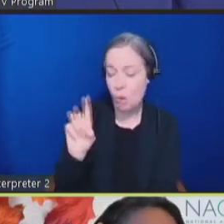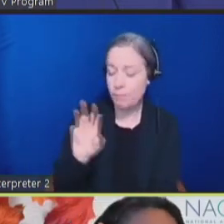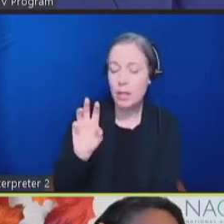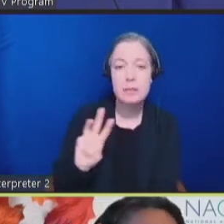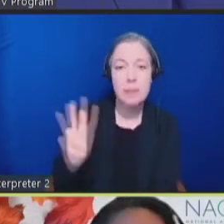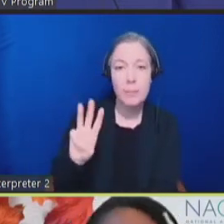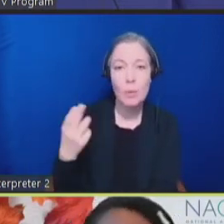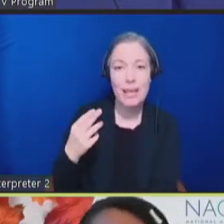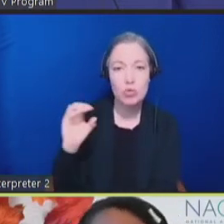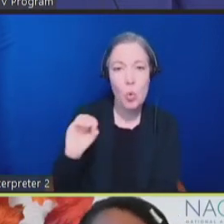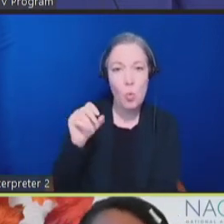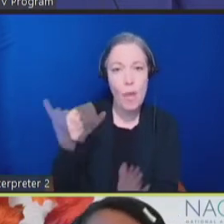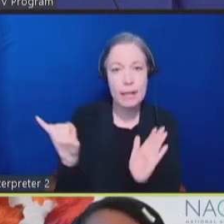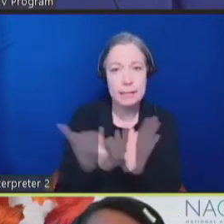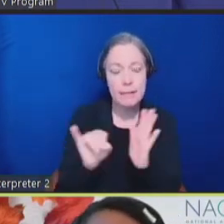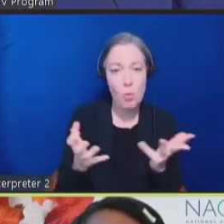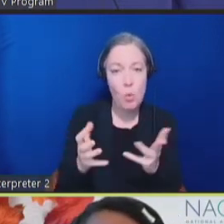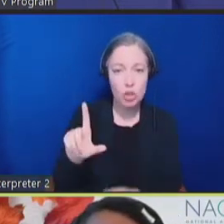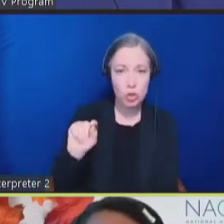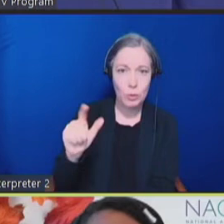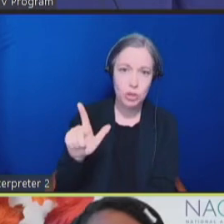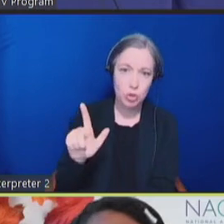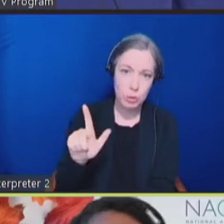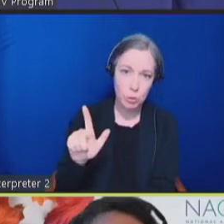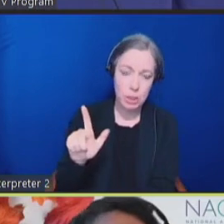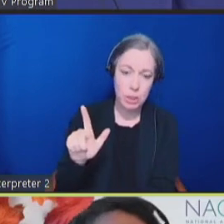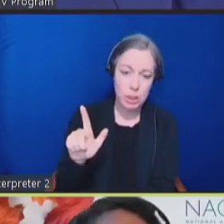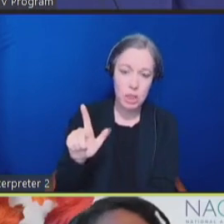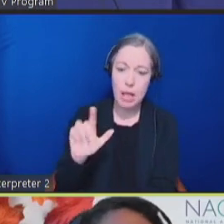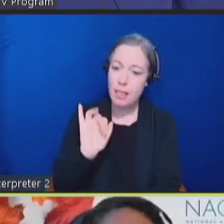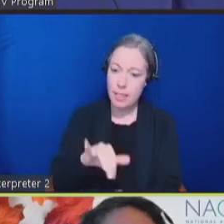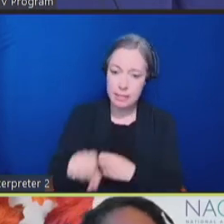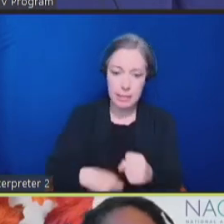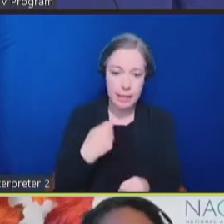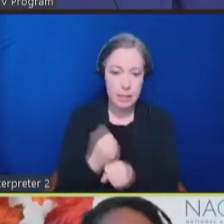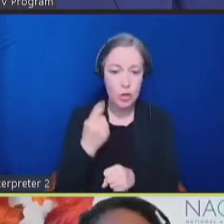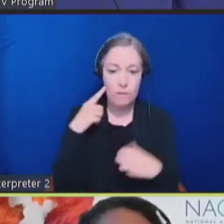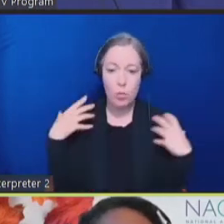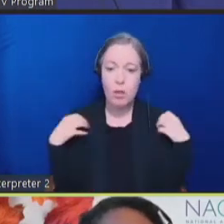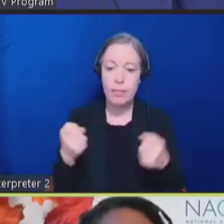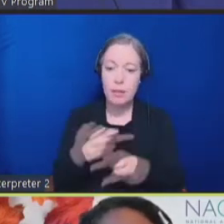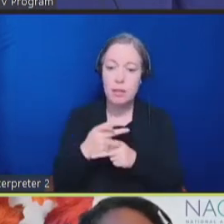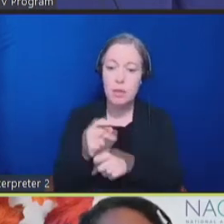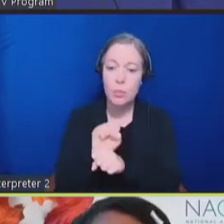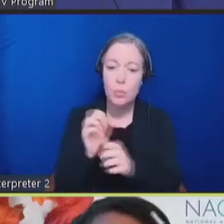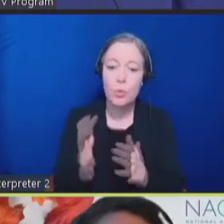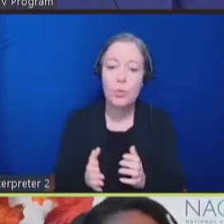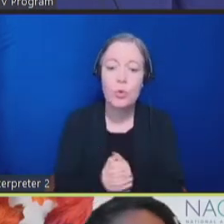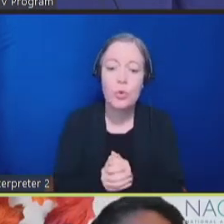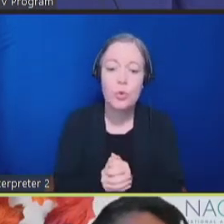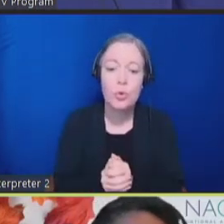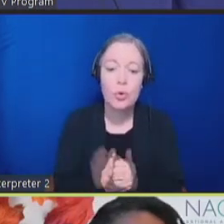2021 as the year for the health and care worker. And our National Association,